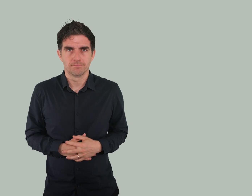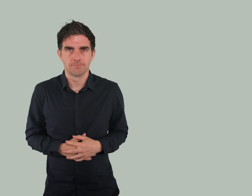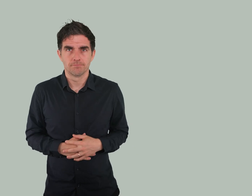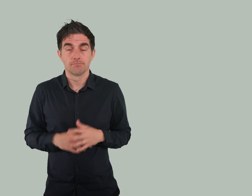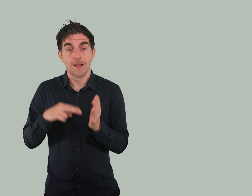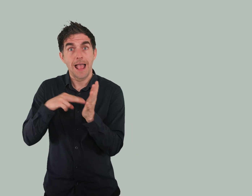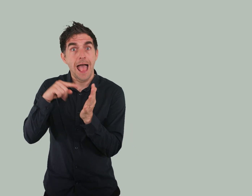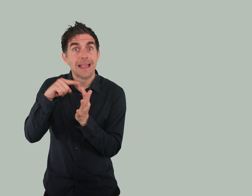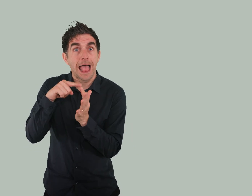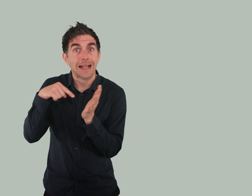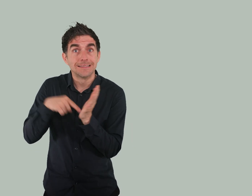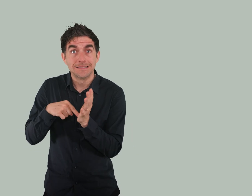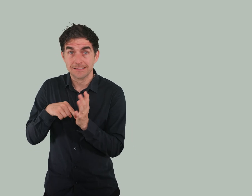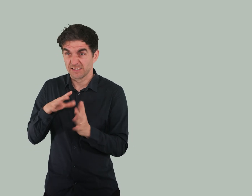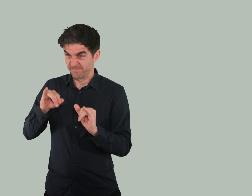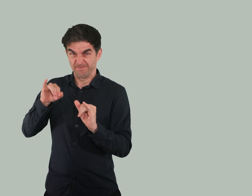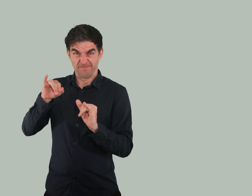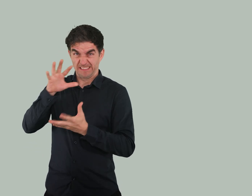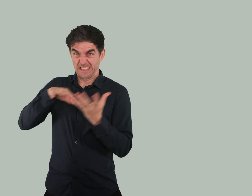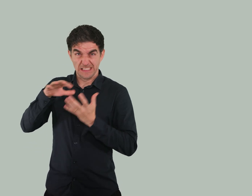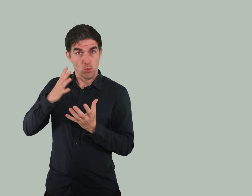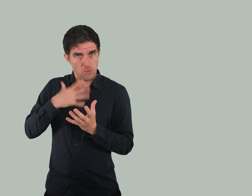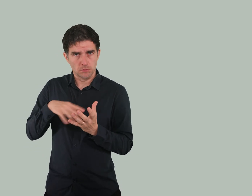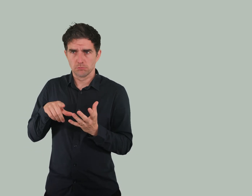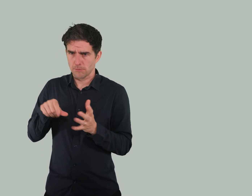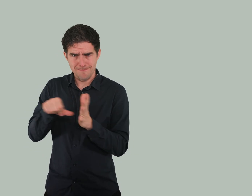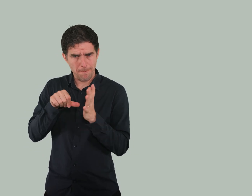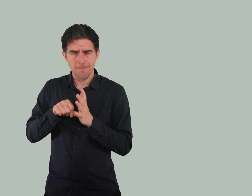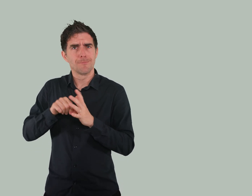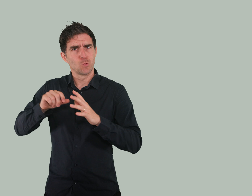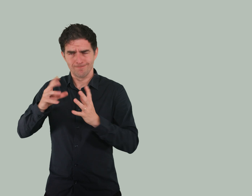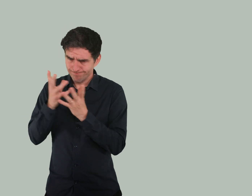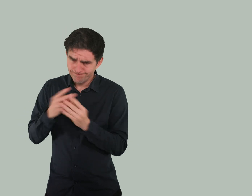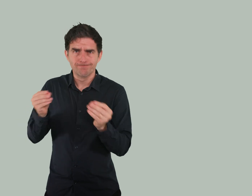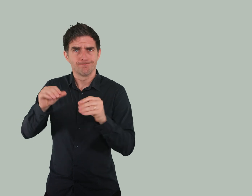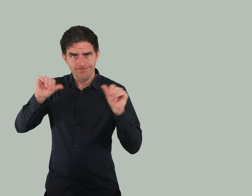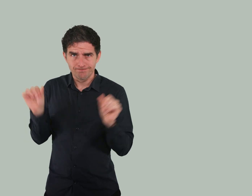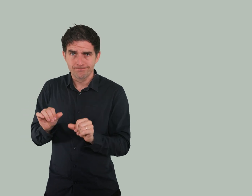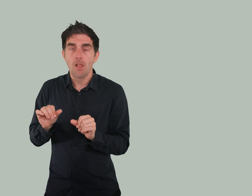290. If the NEET crisis is to be solved,